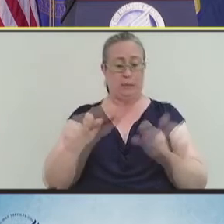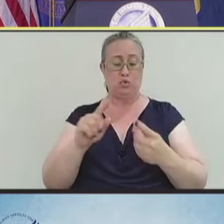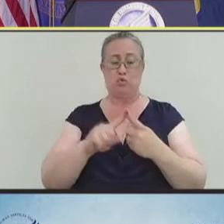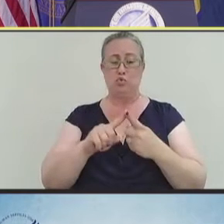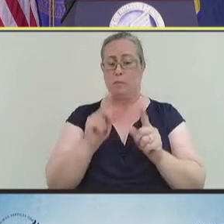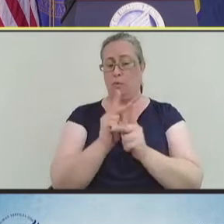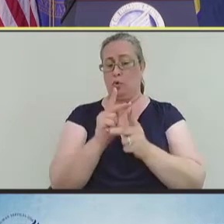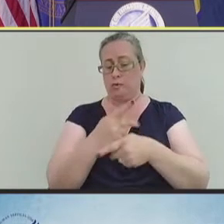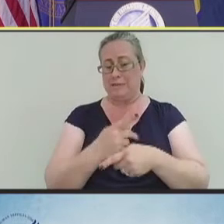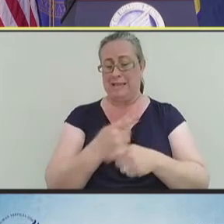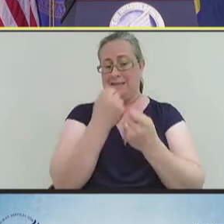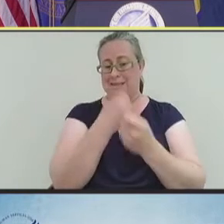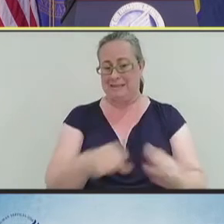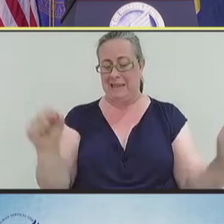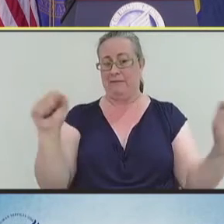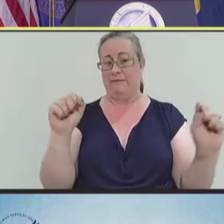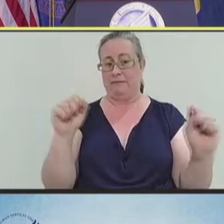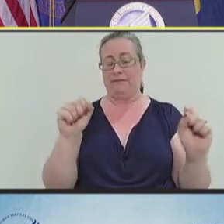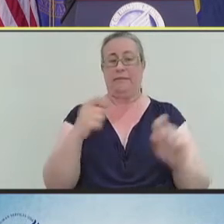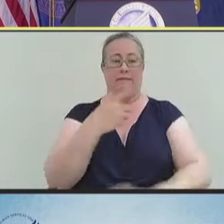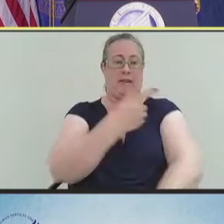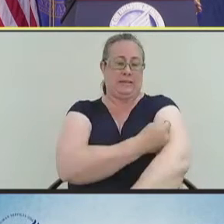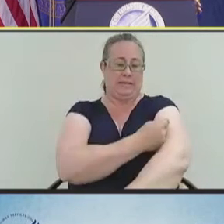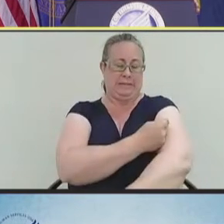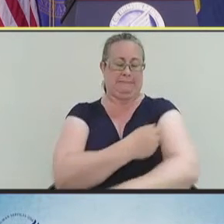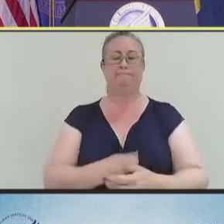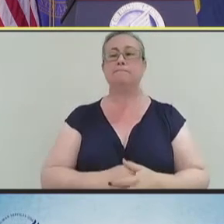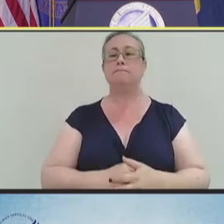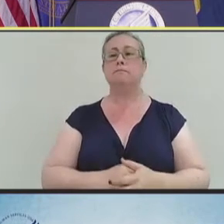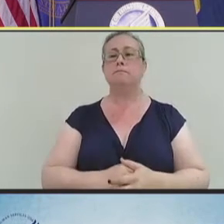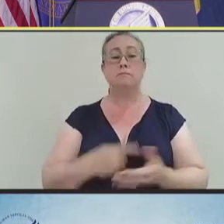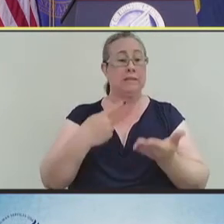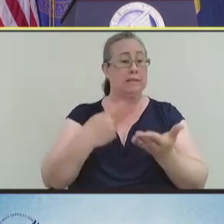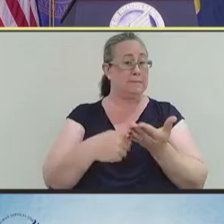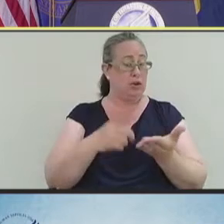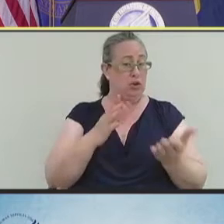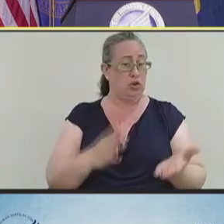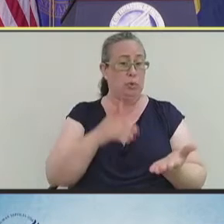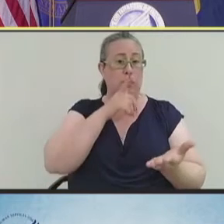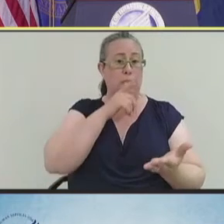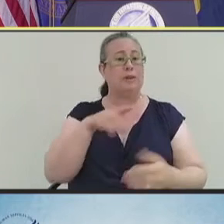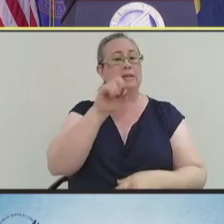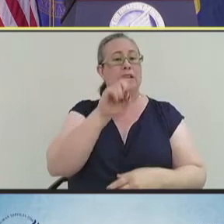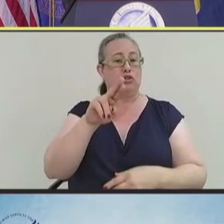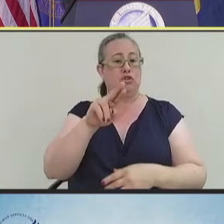novel flu vaccines. Our speakers for the session include Dr. Christine Oshansky,